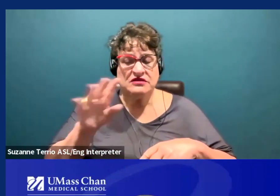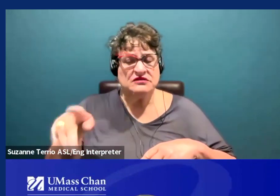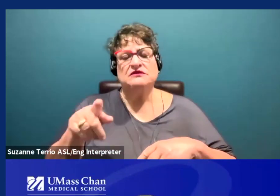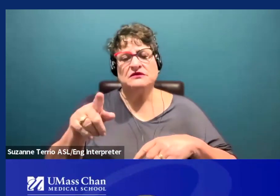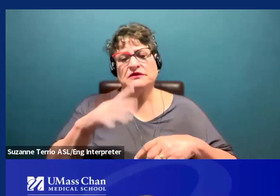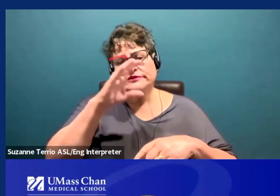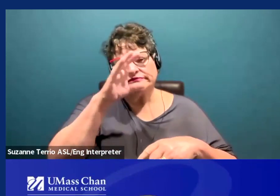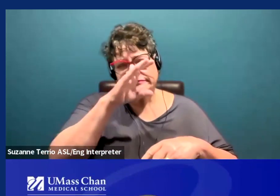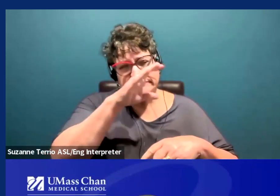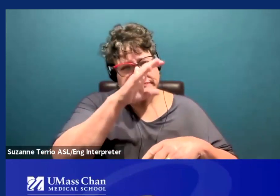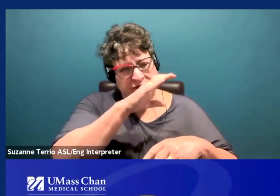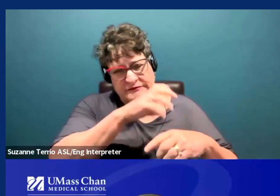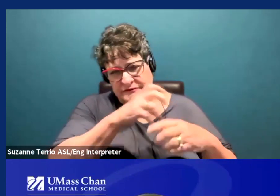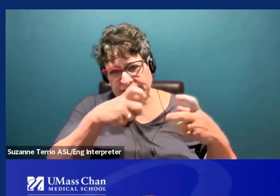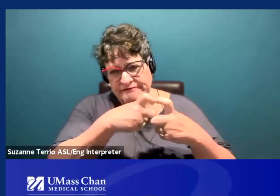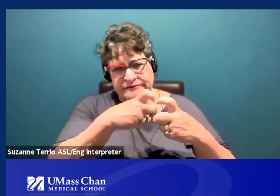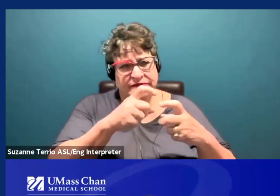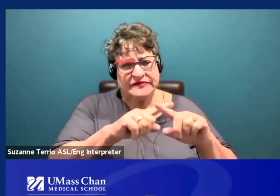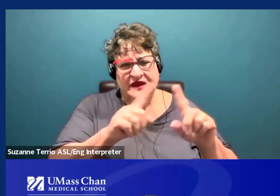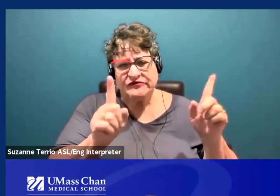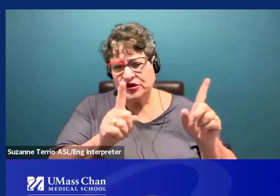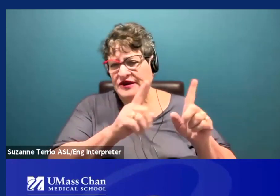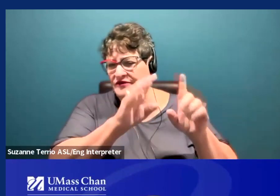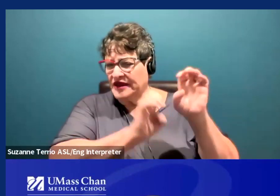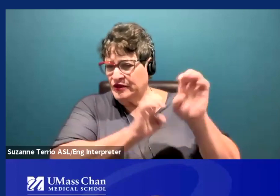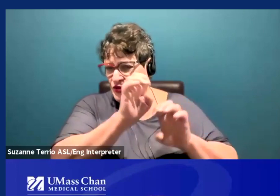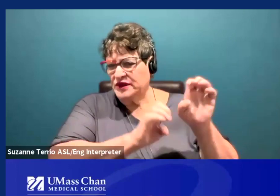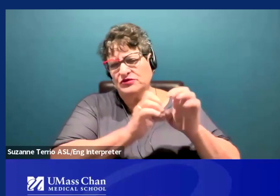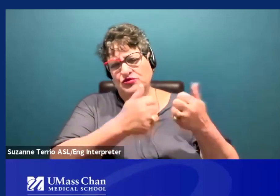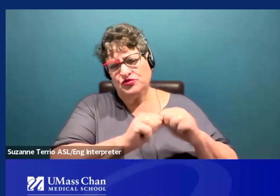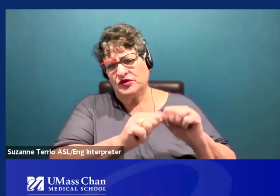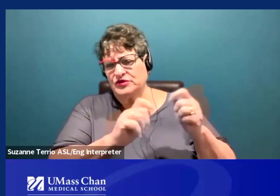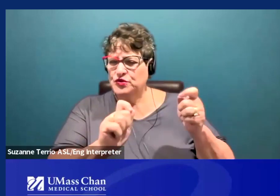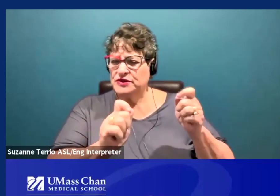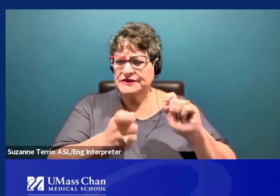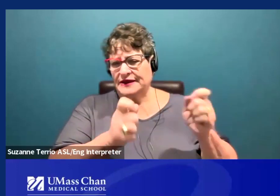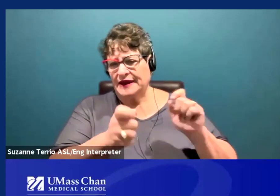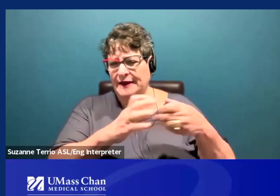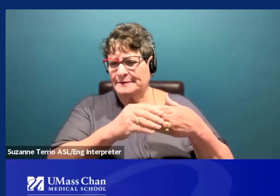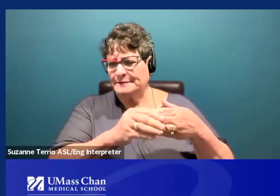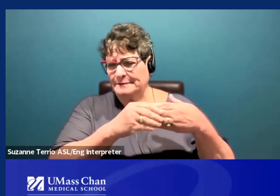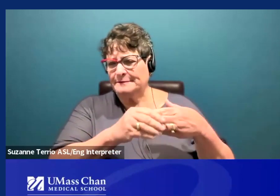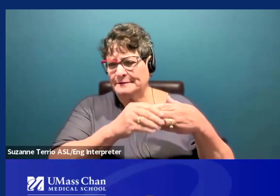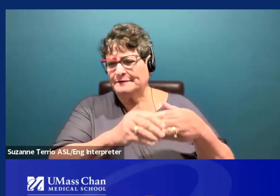you in figuring out how to adapt their assessment. Great. Thank you so much.